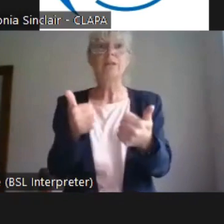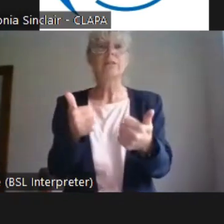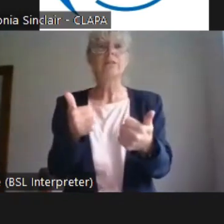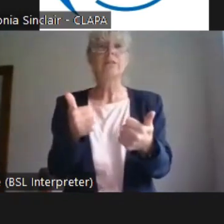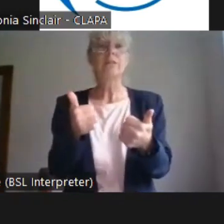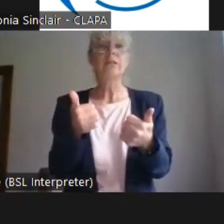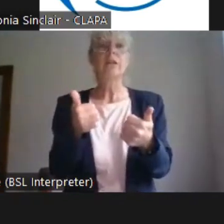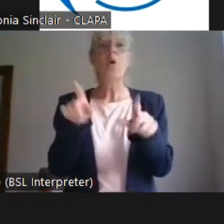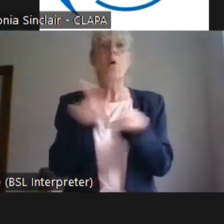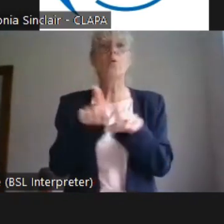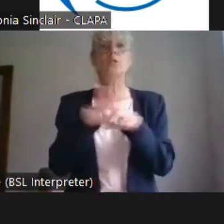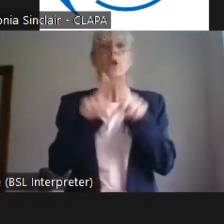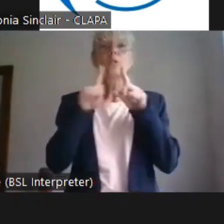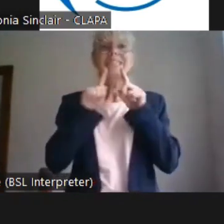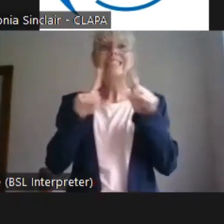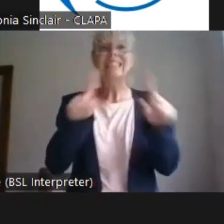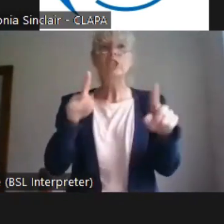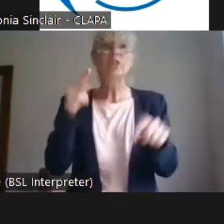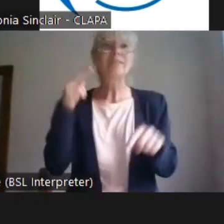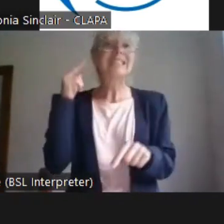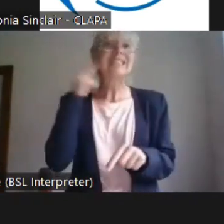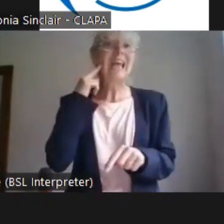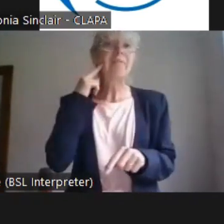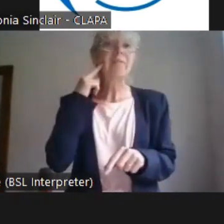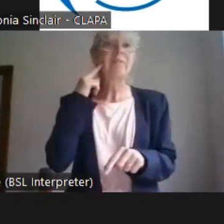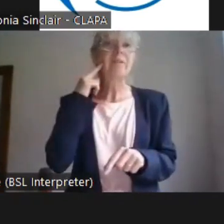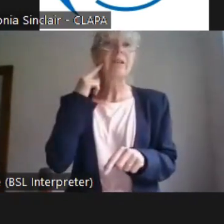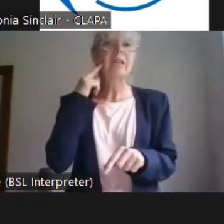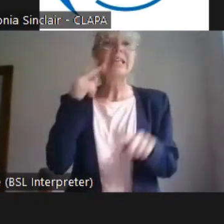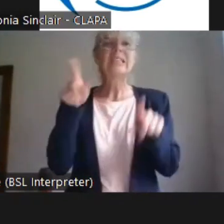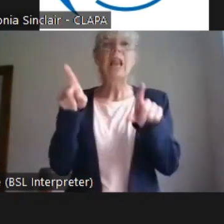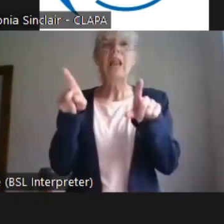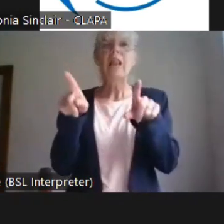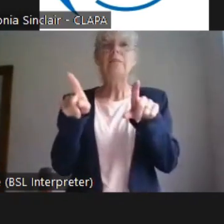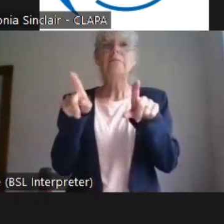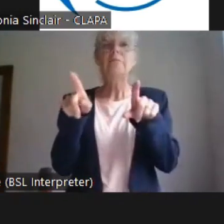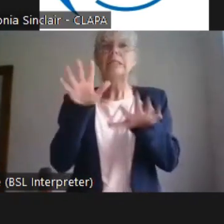deaf which is a um sort of like a support worker who goes around different schools and makes sure